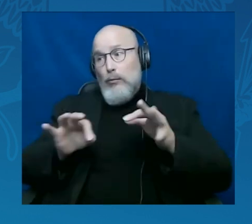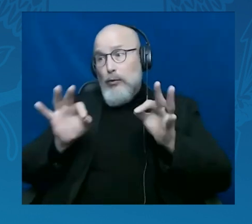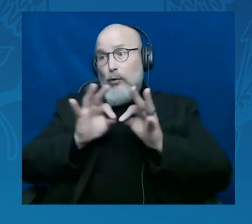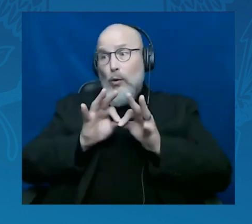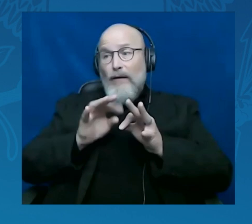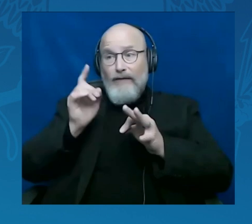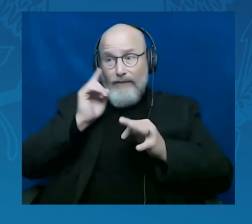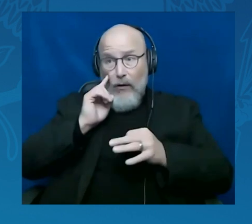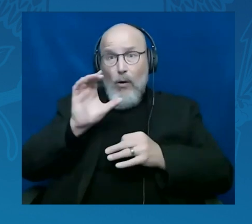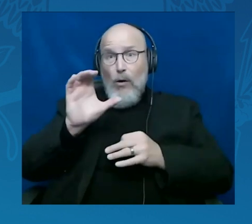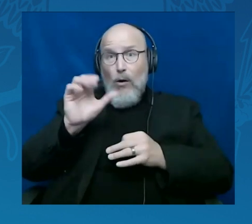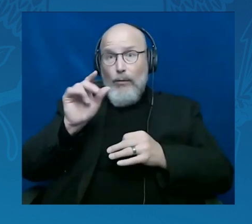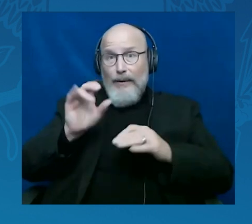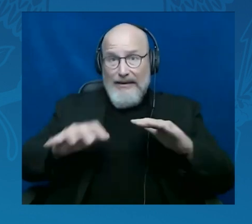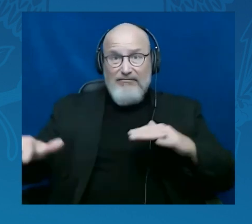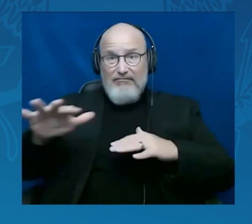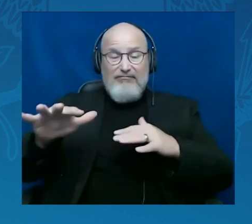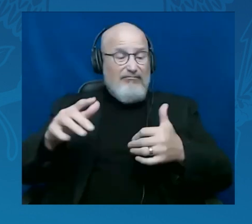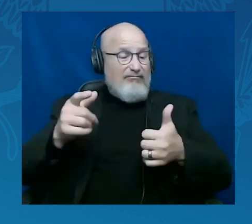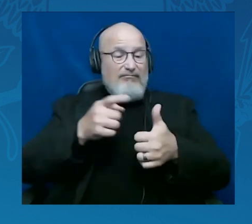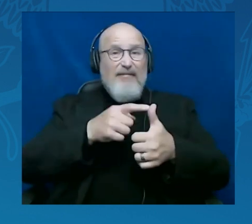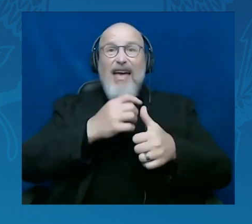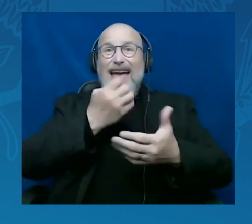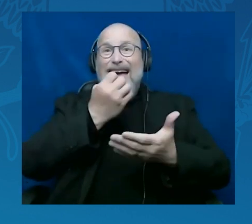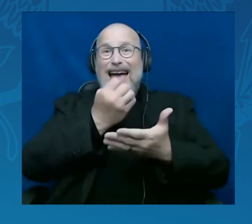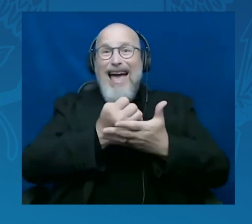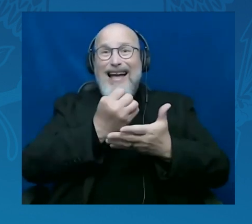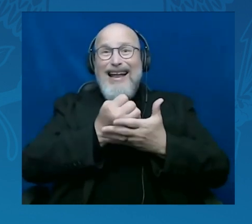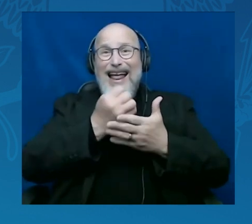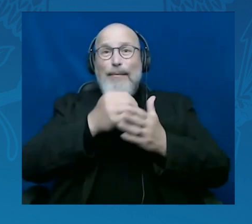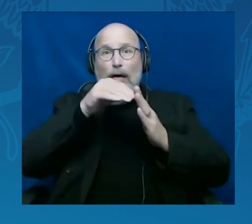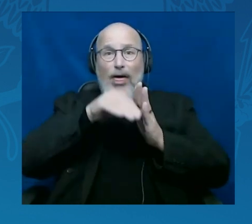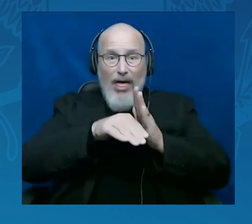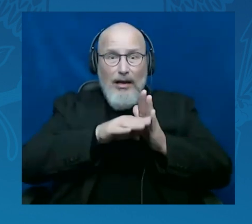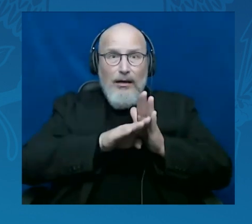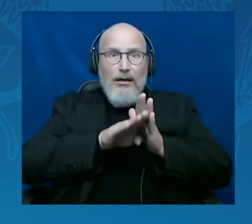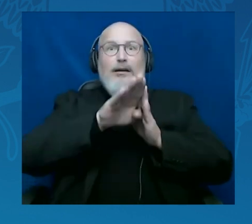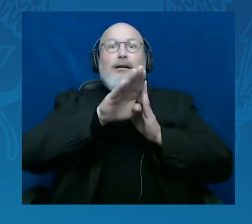economic recovery, security, and climate and energy.